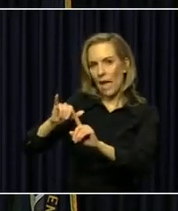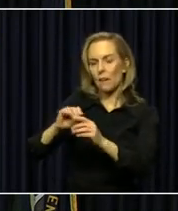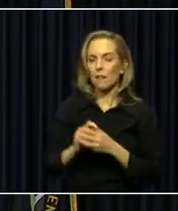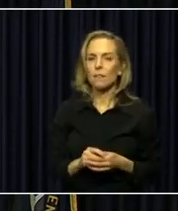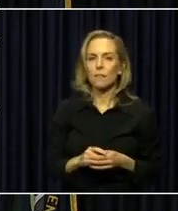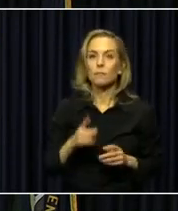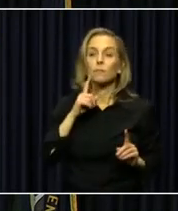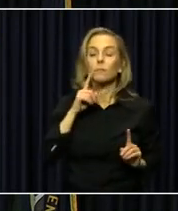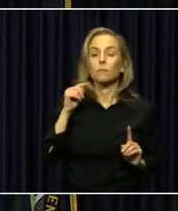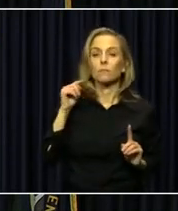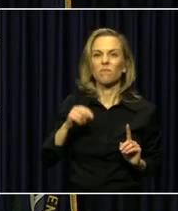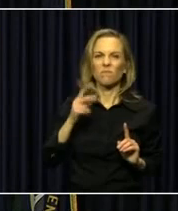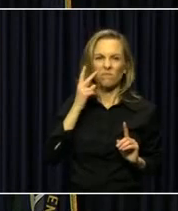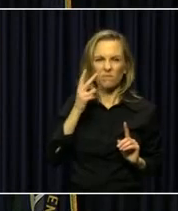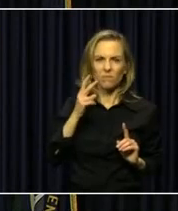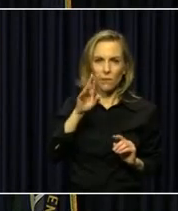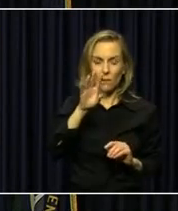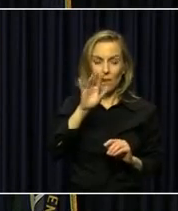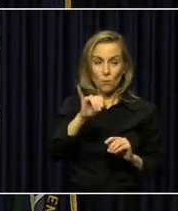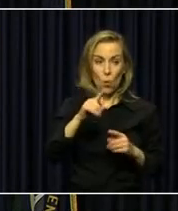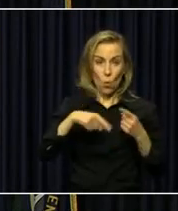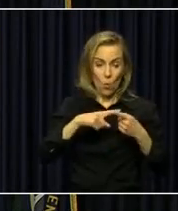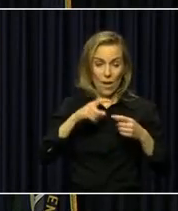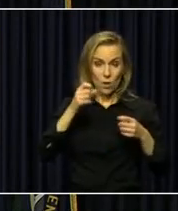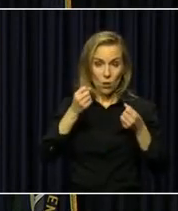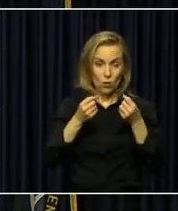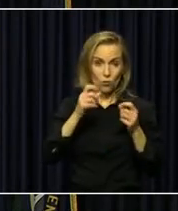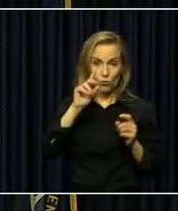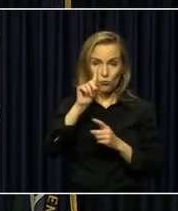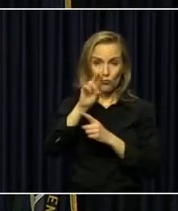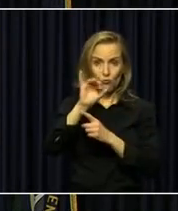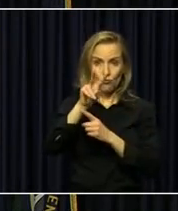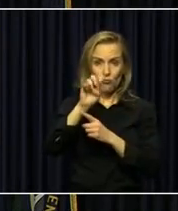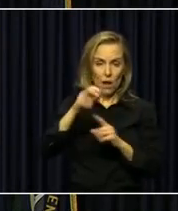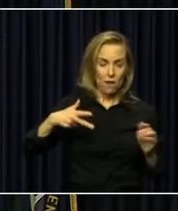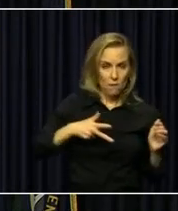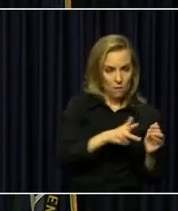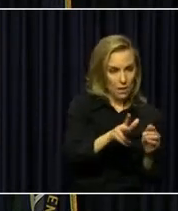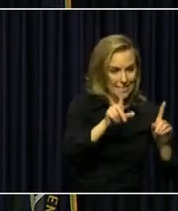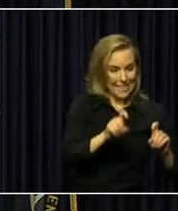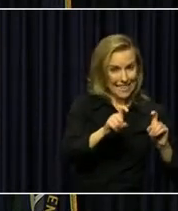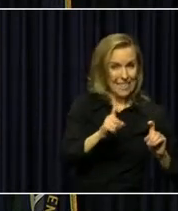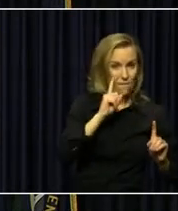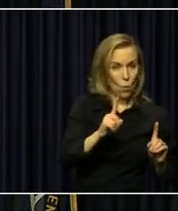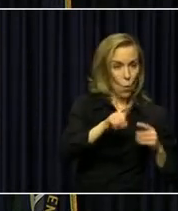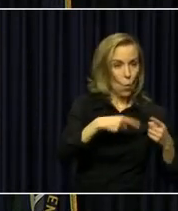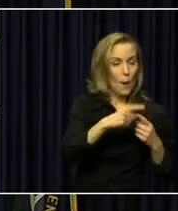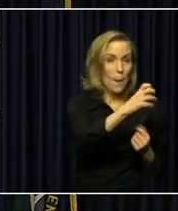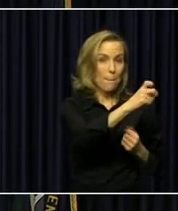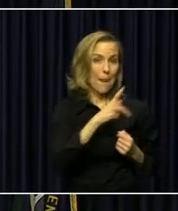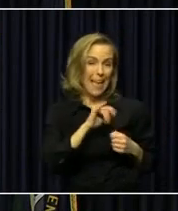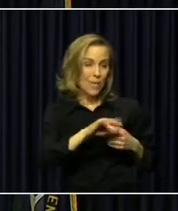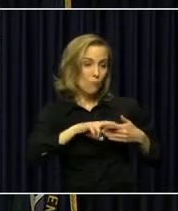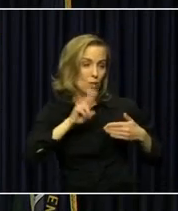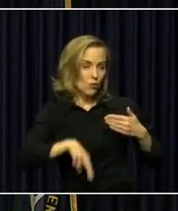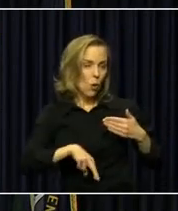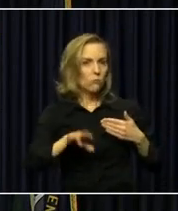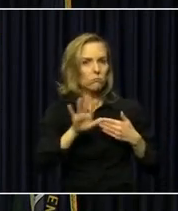THERE IS A SIGNIFICANT TIME THAT IT TAKES TO RECOVER, THAT IS GREAT NEWS.